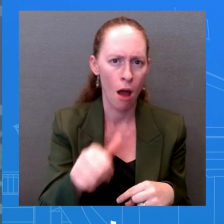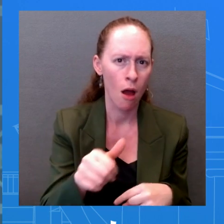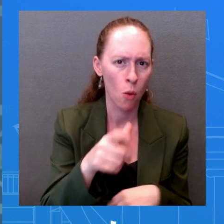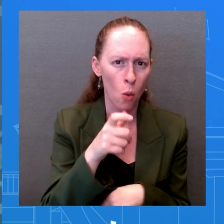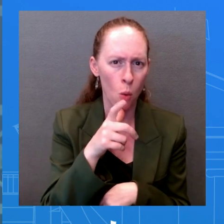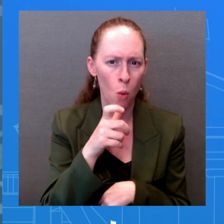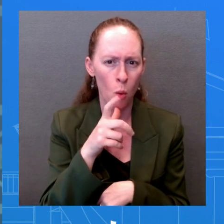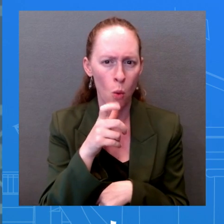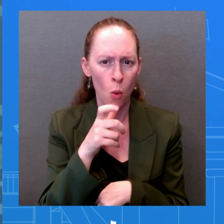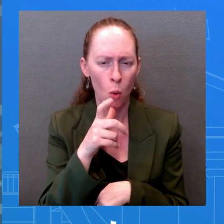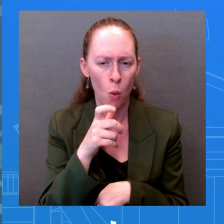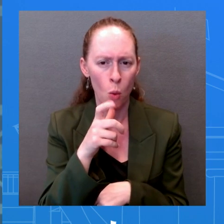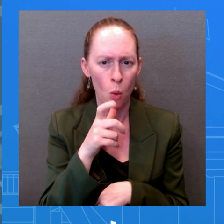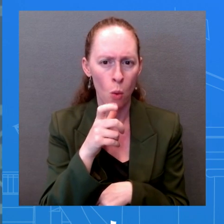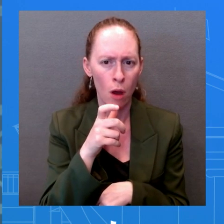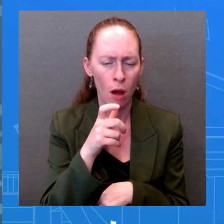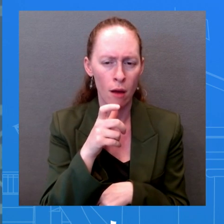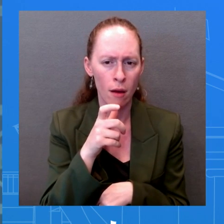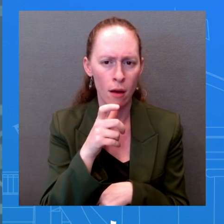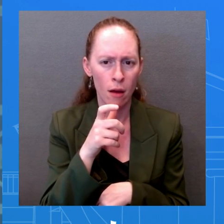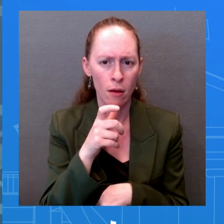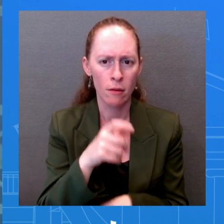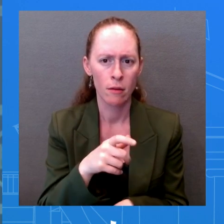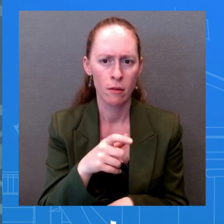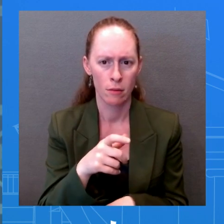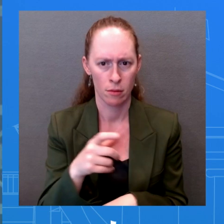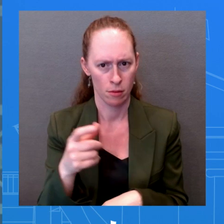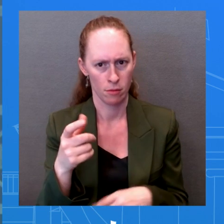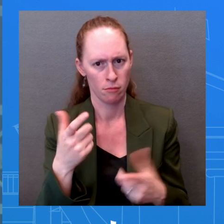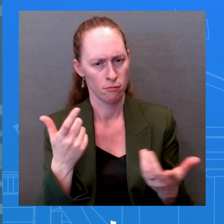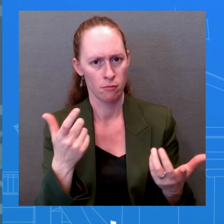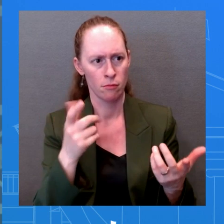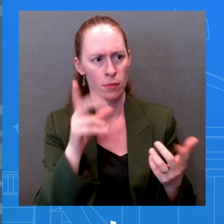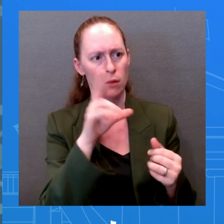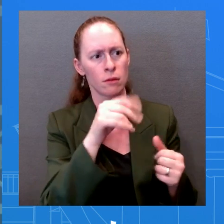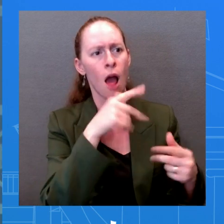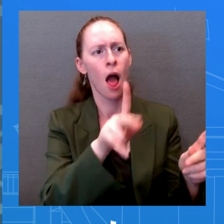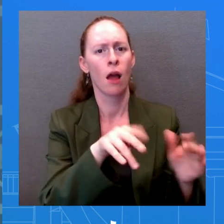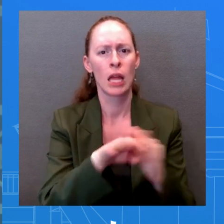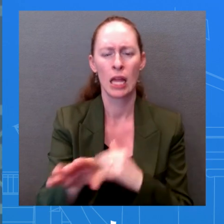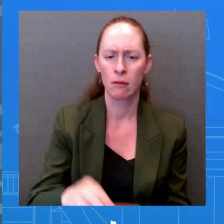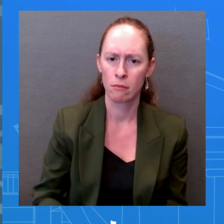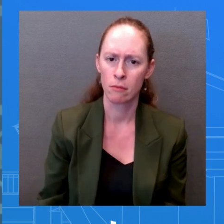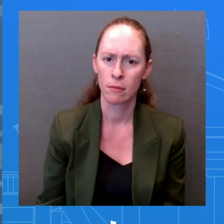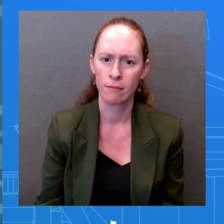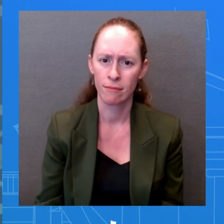again, I need to check in on -- on what you're stating here. That is a serious statement that you're making.